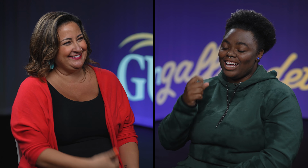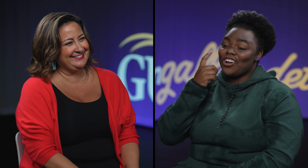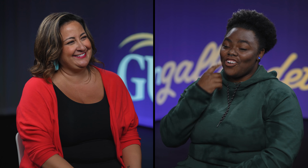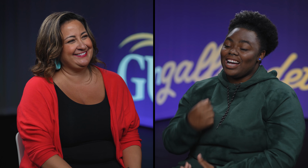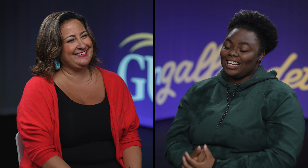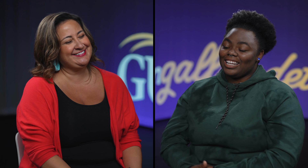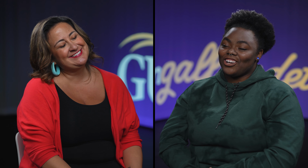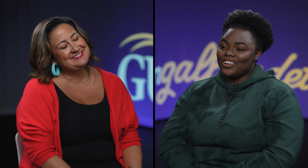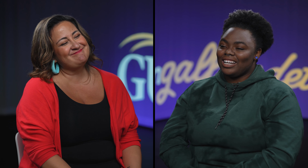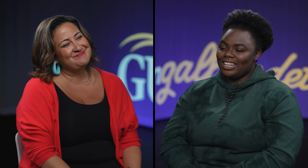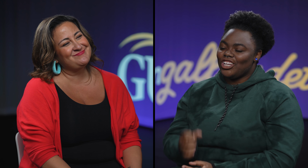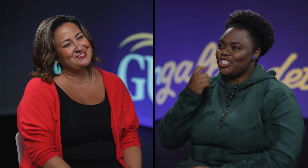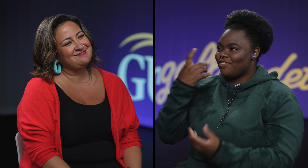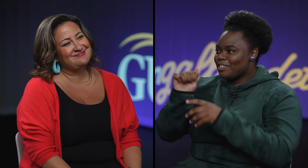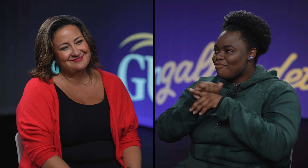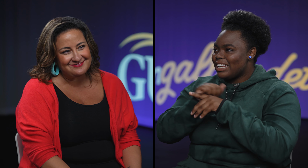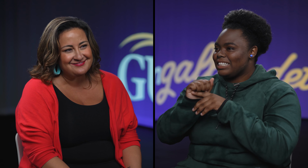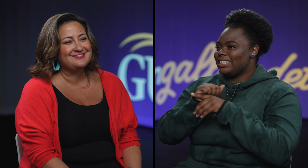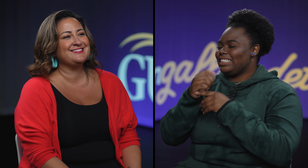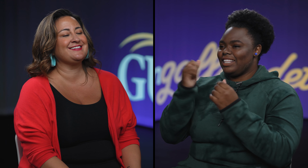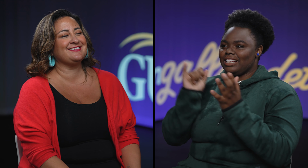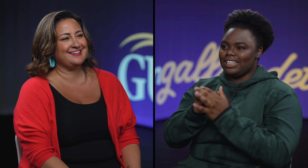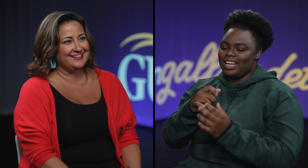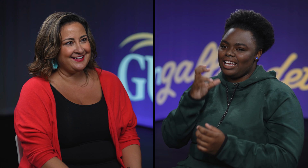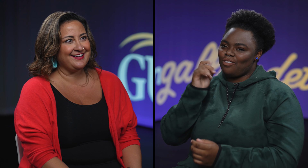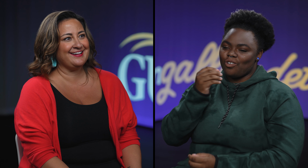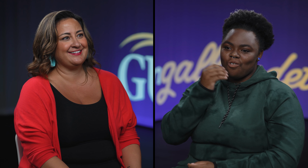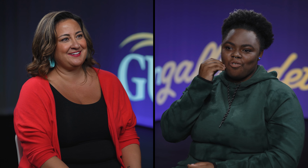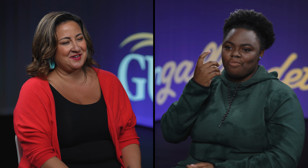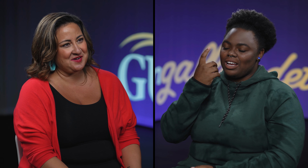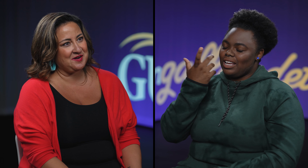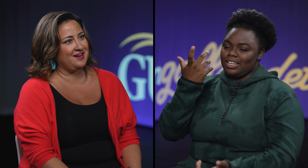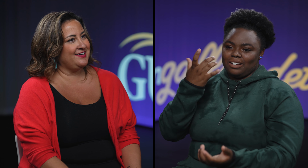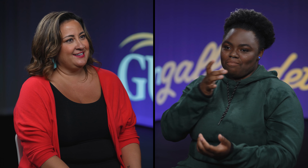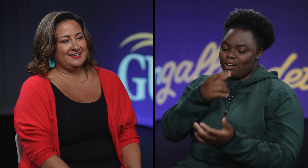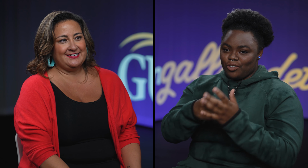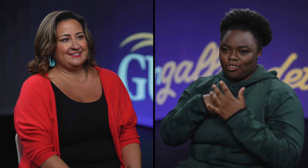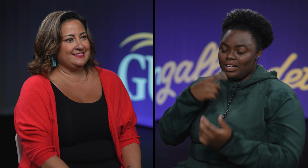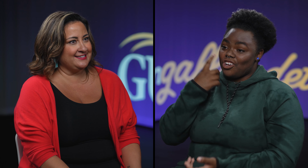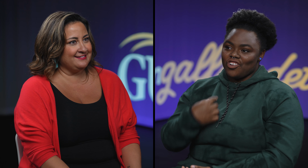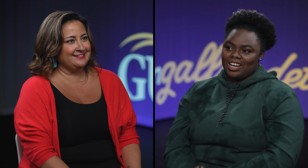Yeah. I cried. I’d just finished practice and I went home, my mom showed me, and I cried.